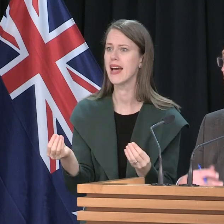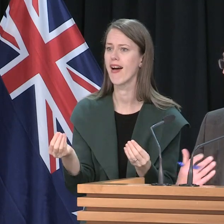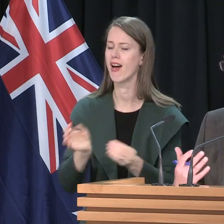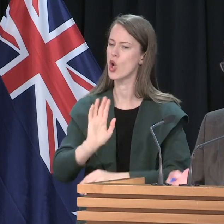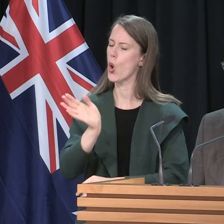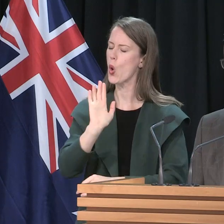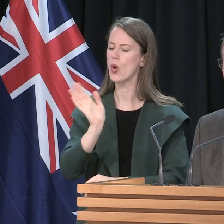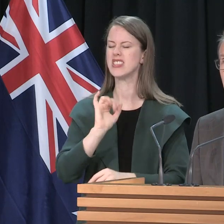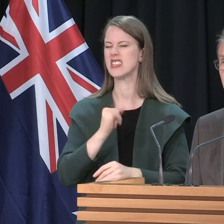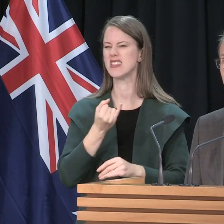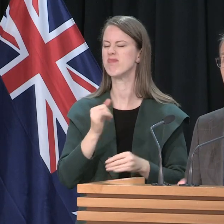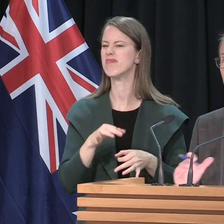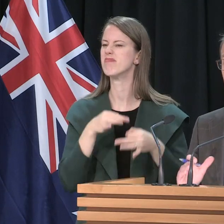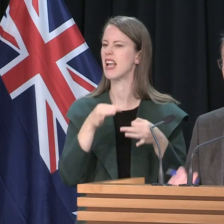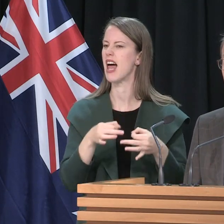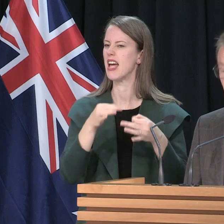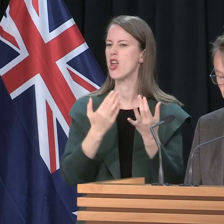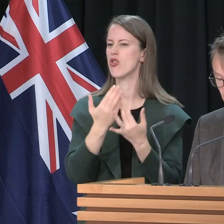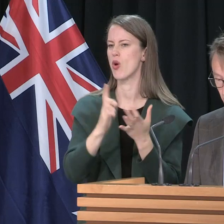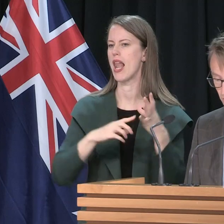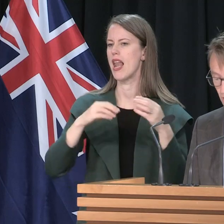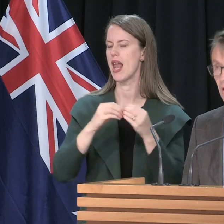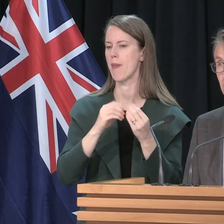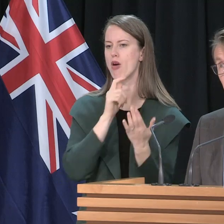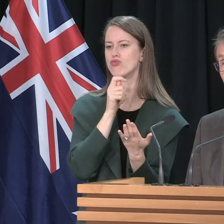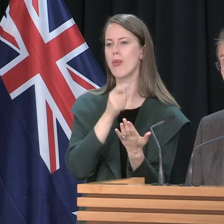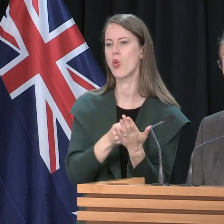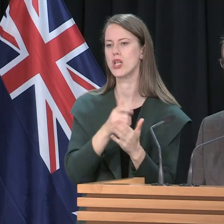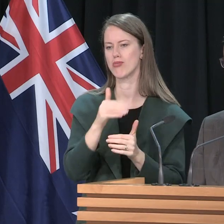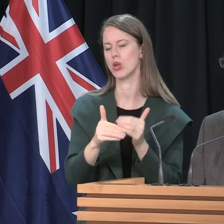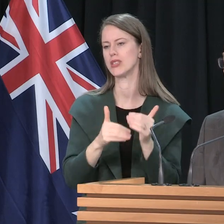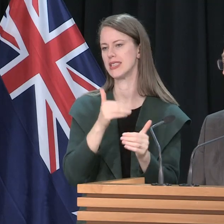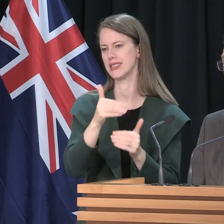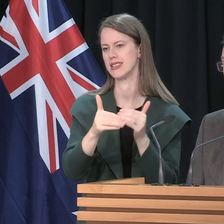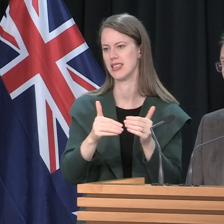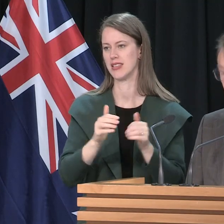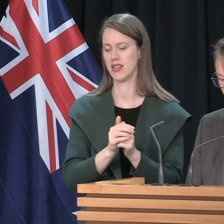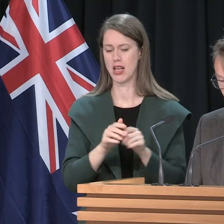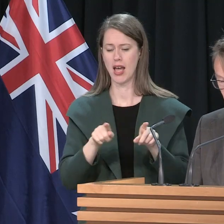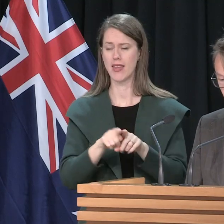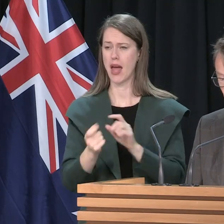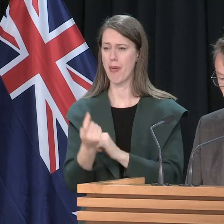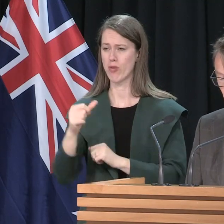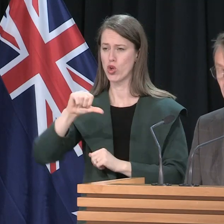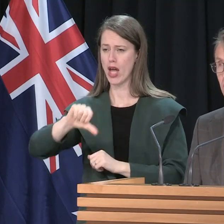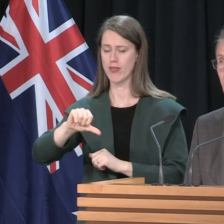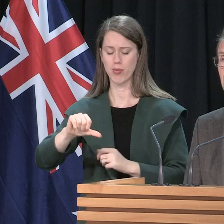important to note these tests were not mislaid or missing but were in the system, they just took longer to get through the laboratory